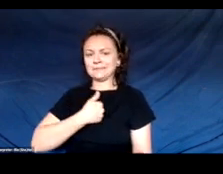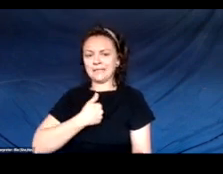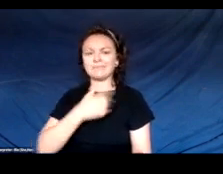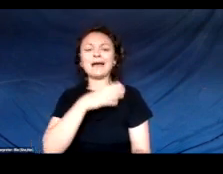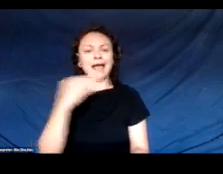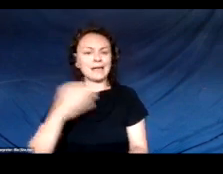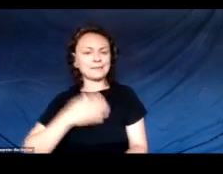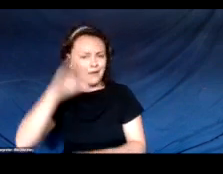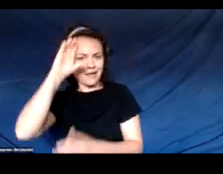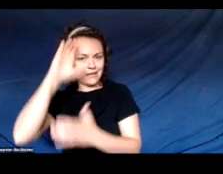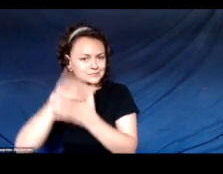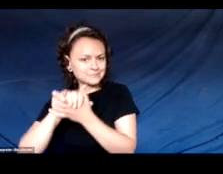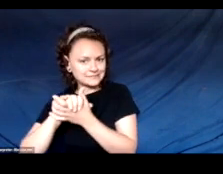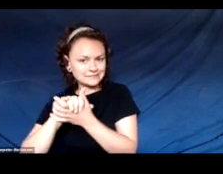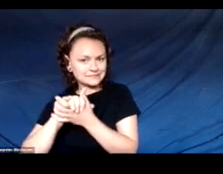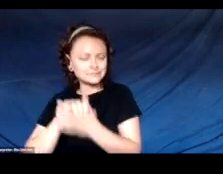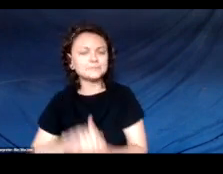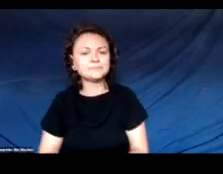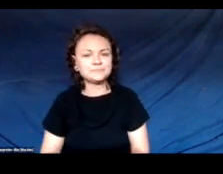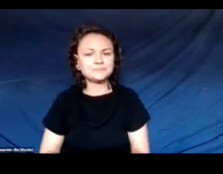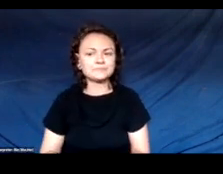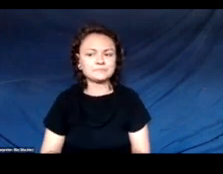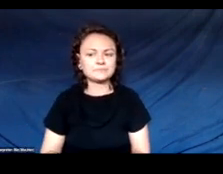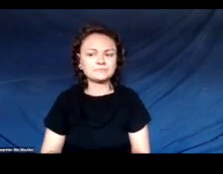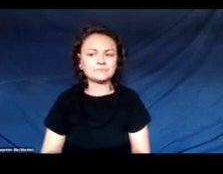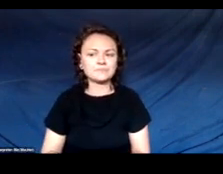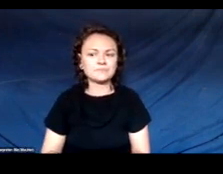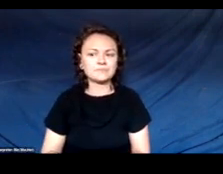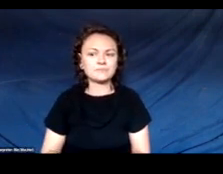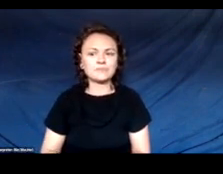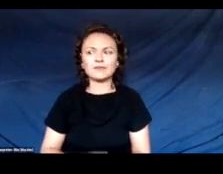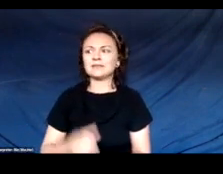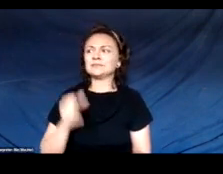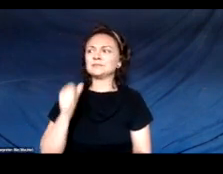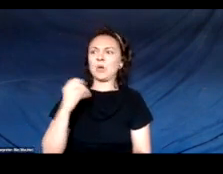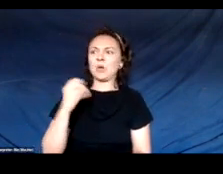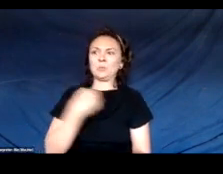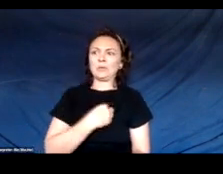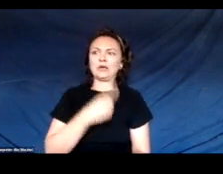he would have also been a perfect panelist for this webinar.